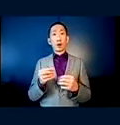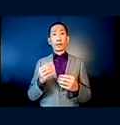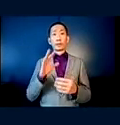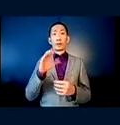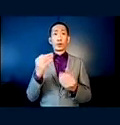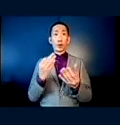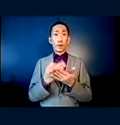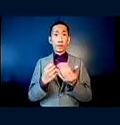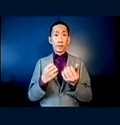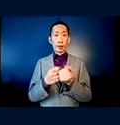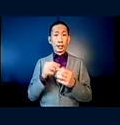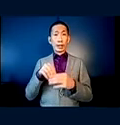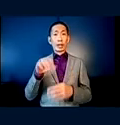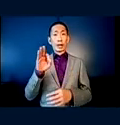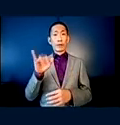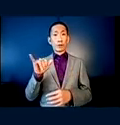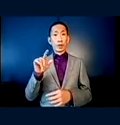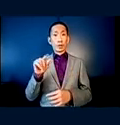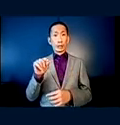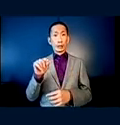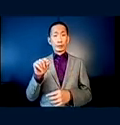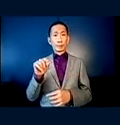THAT OUR OFFICE HAS CO-FUNDED IN